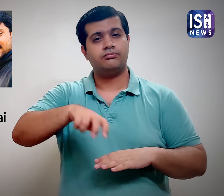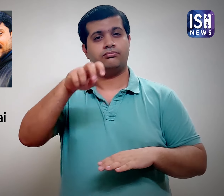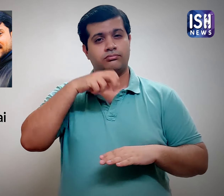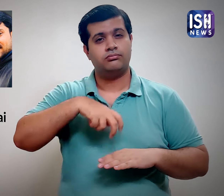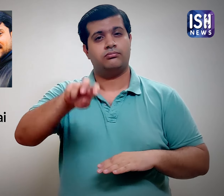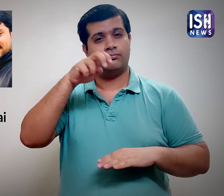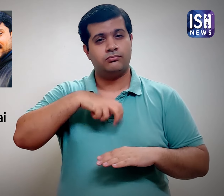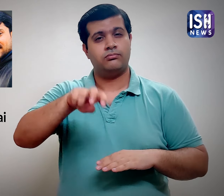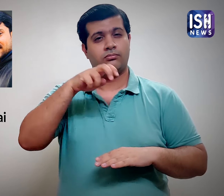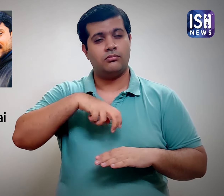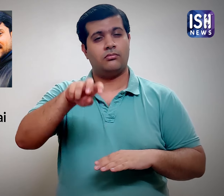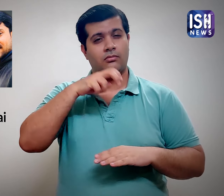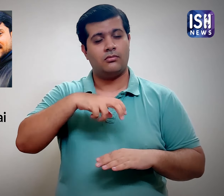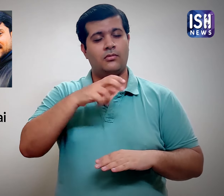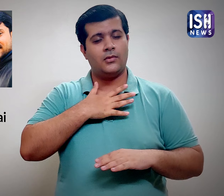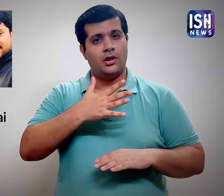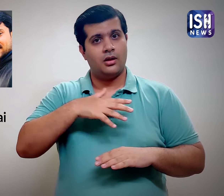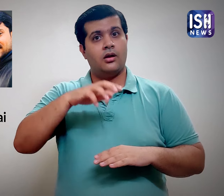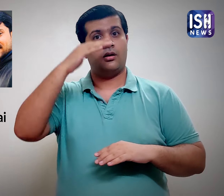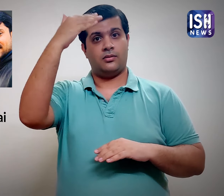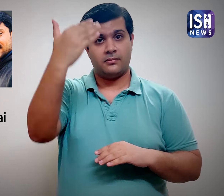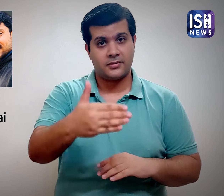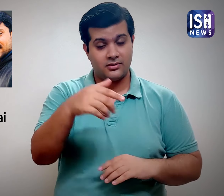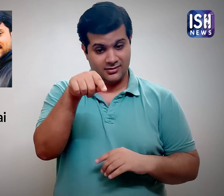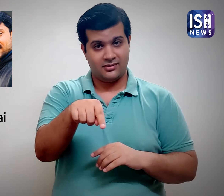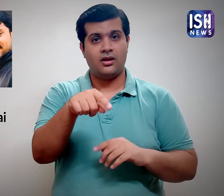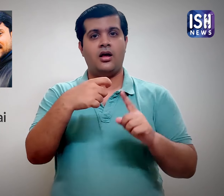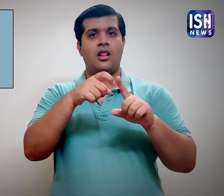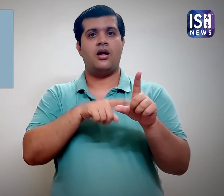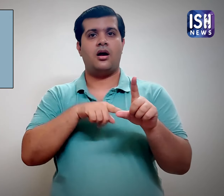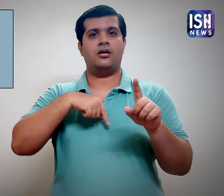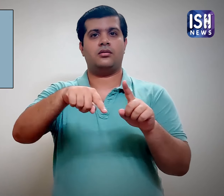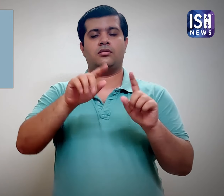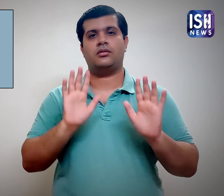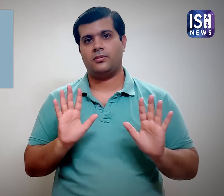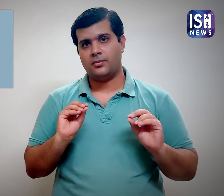He then began walking and took a break at Kalyan.